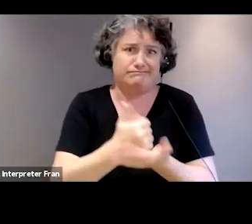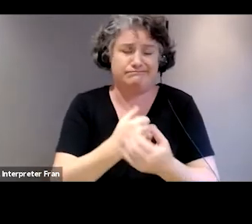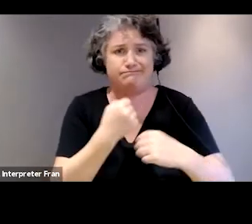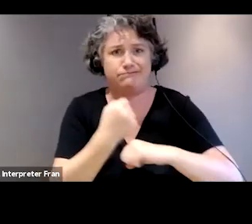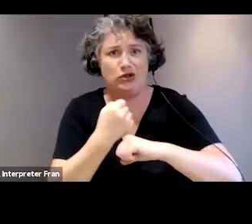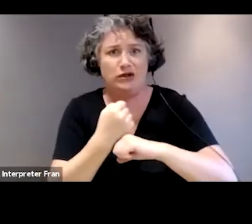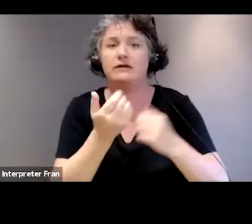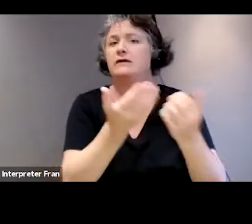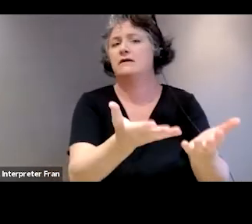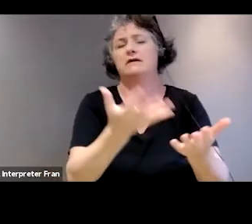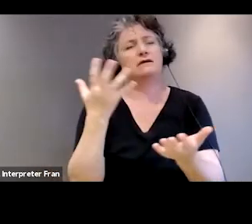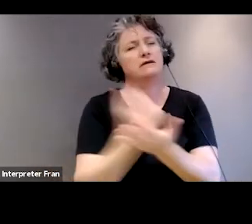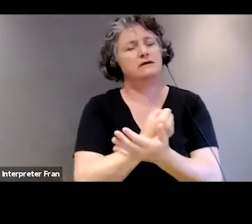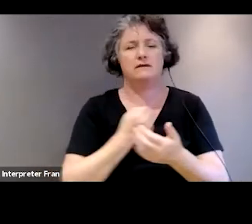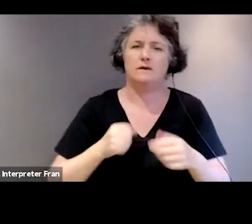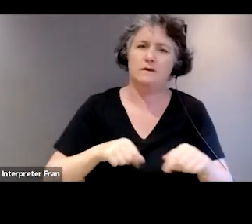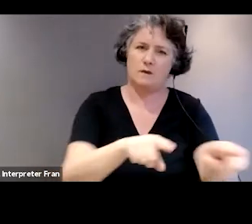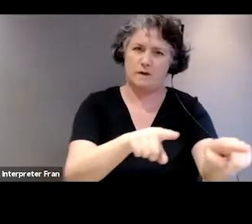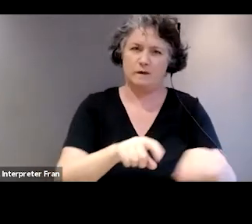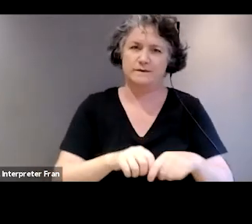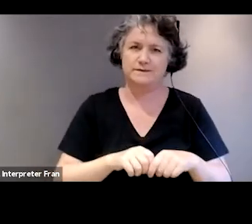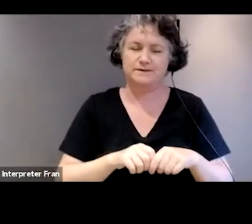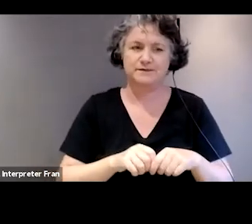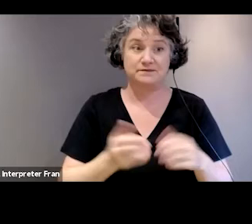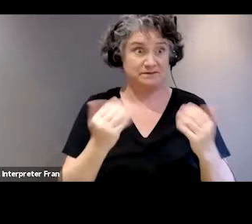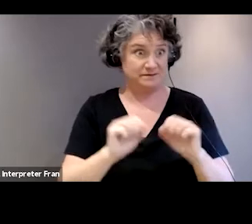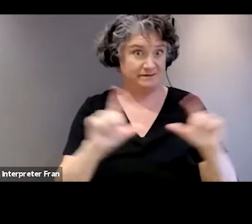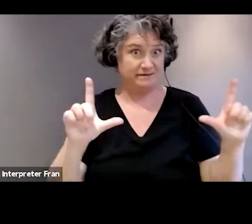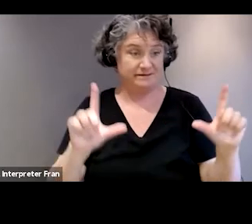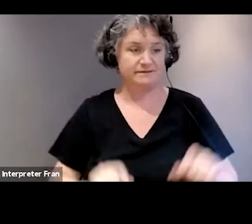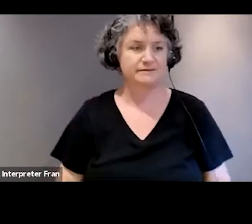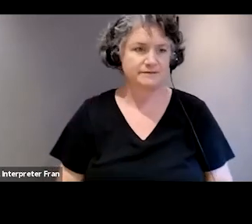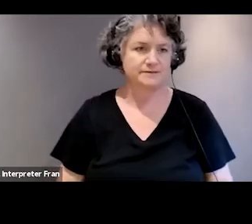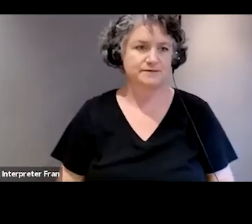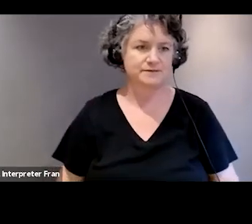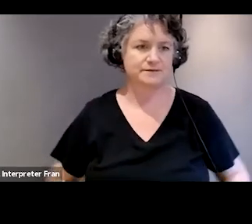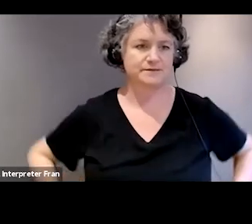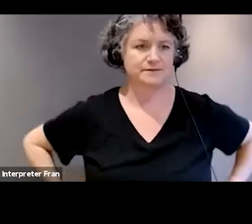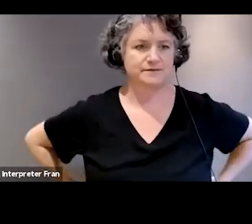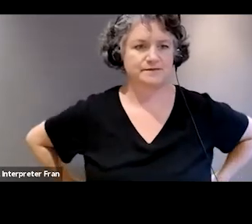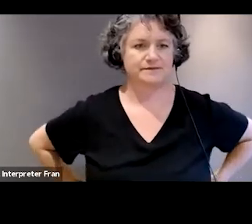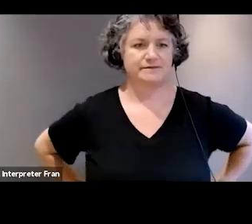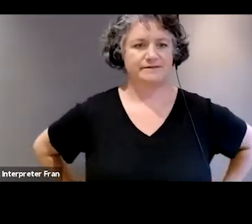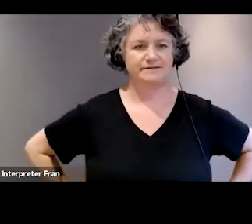communities around them. Each one of these letters has been located in a community